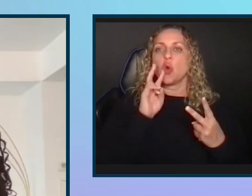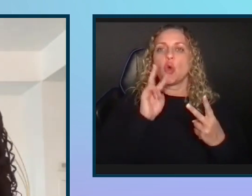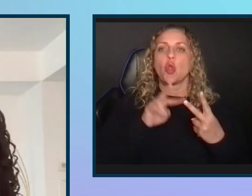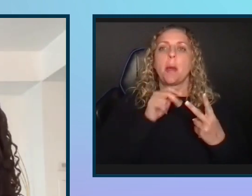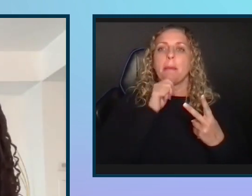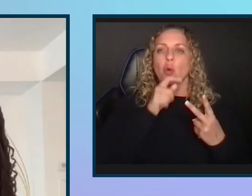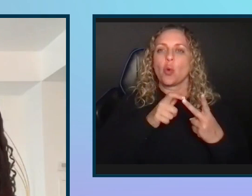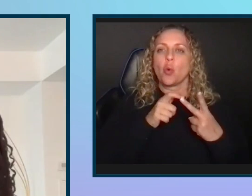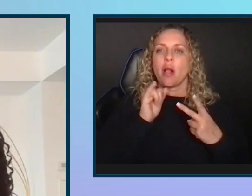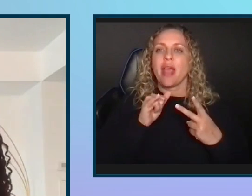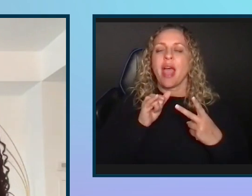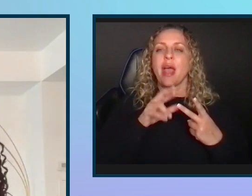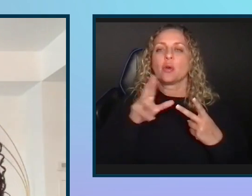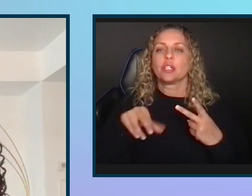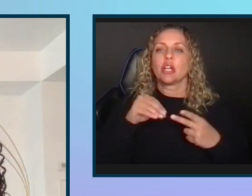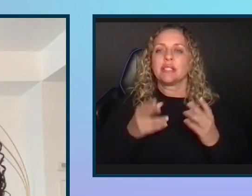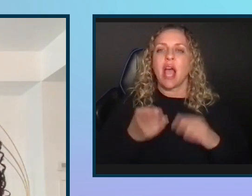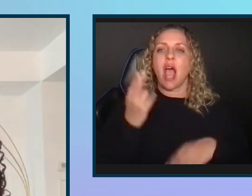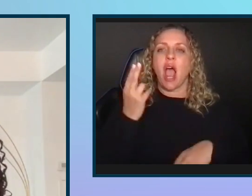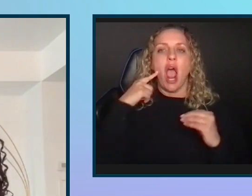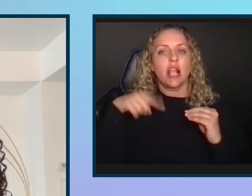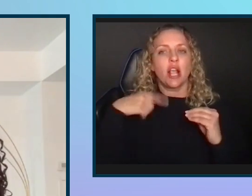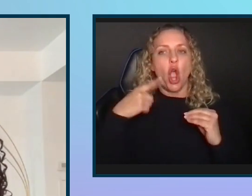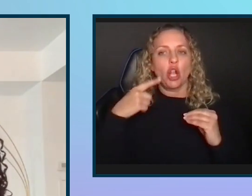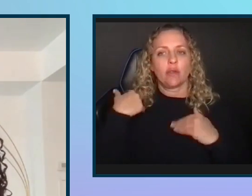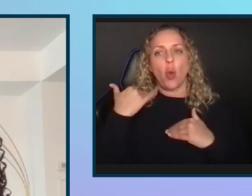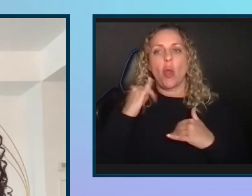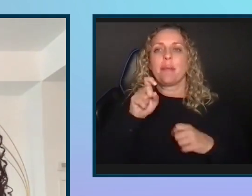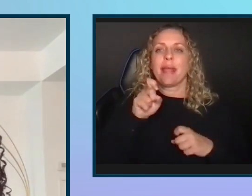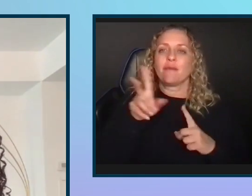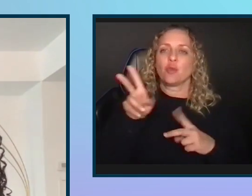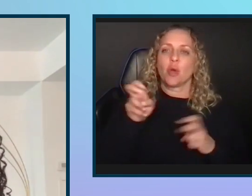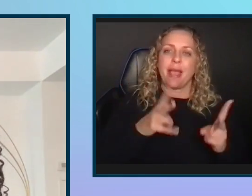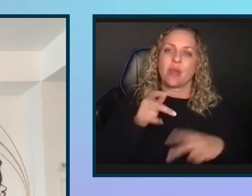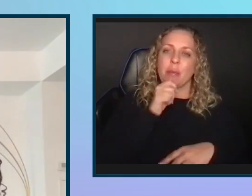that result in such a high cognitive load that users need to copy and paste their passwords in the first place.